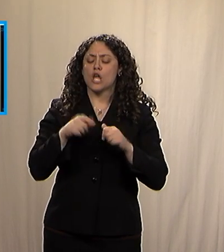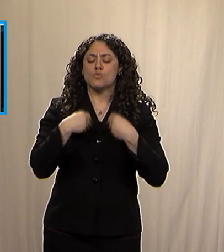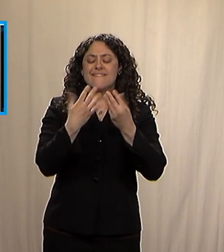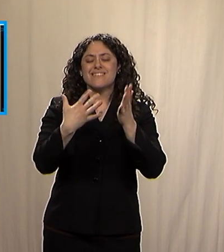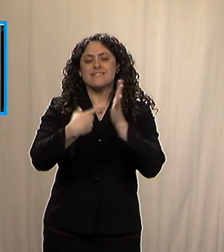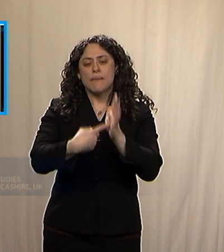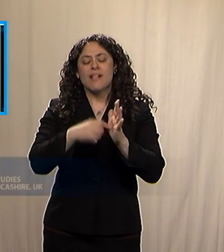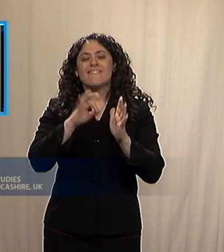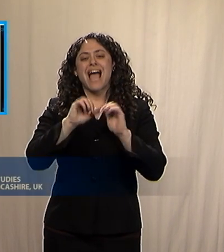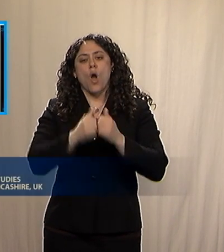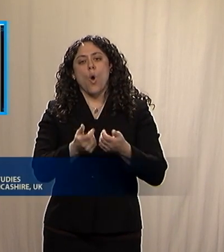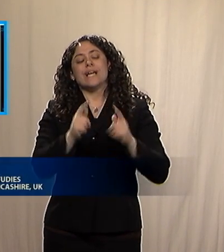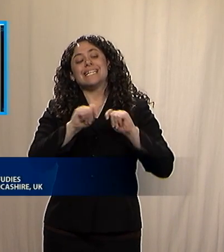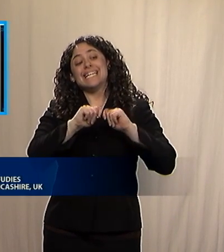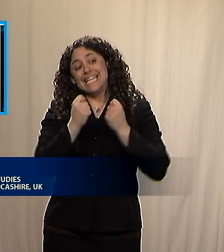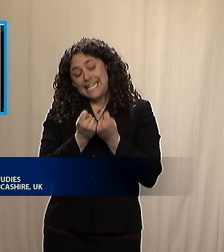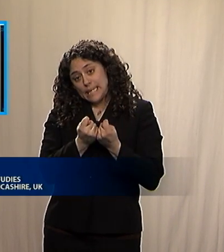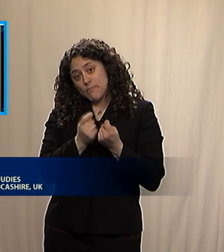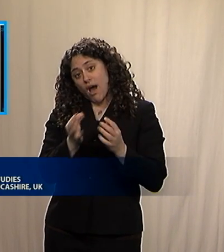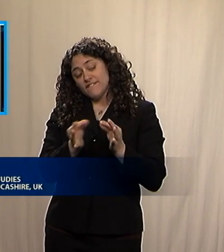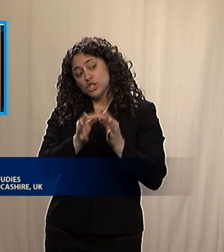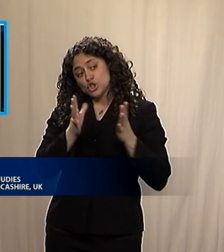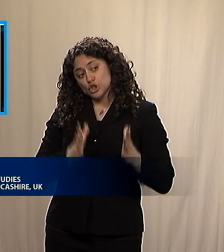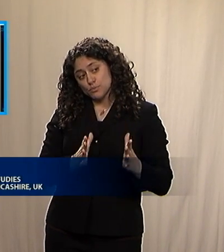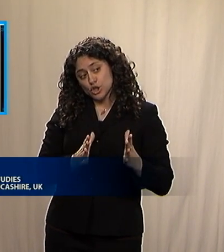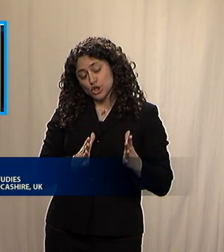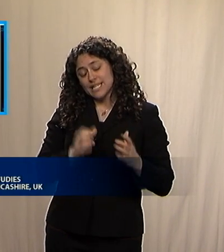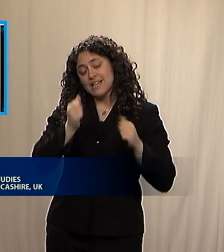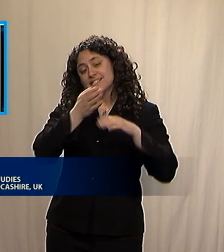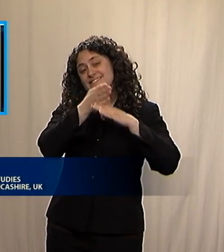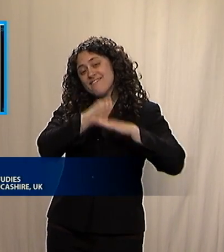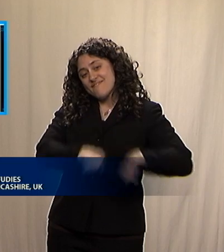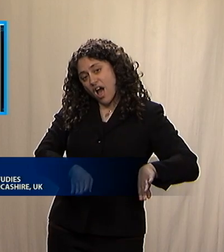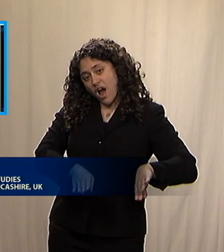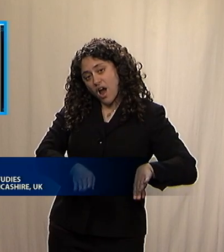of how a team of interpreters divide the responsibility of alignment in order to benefit